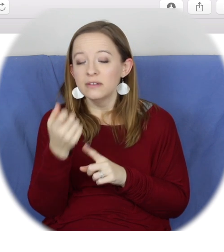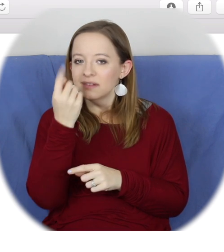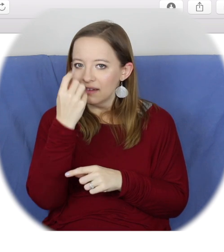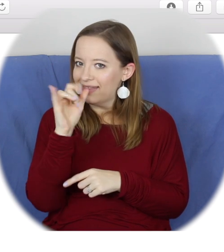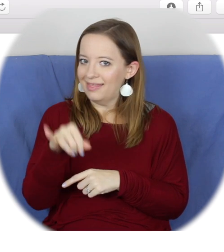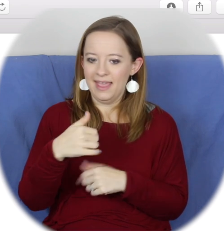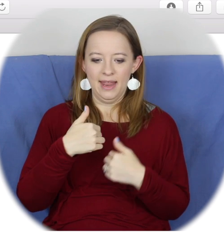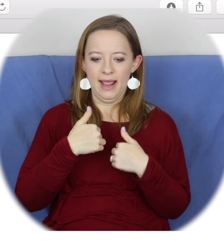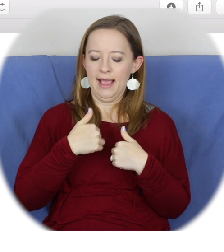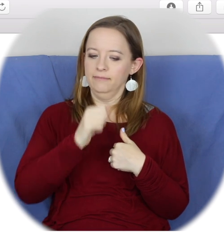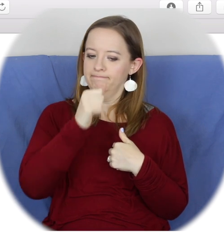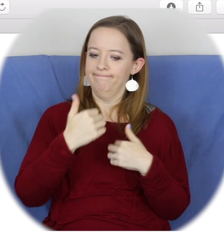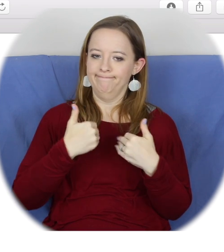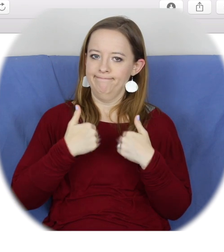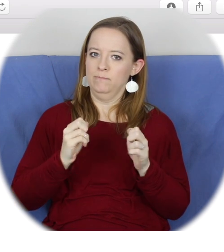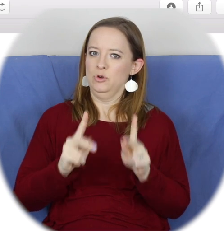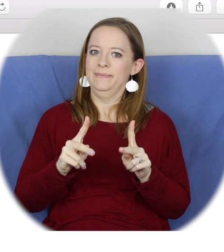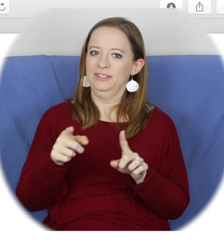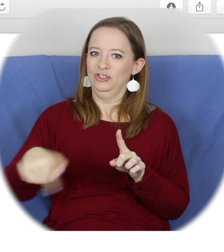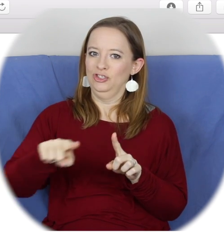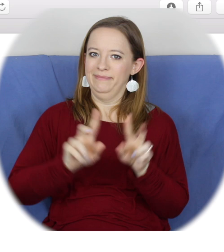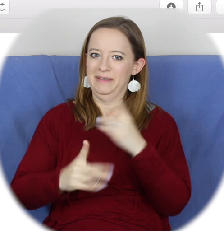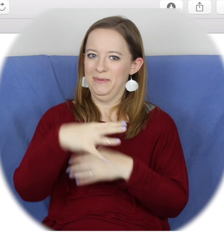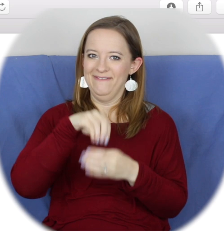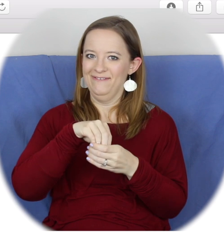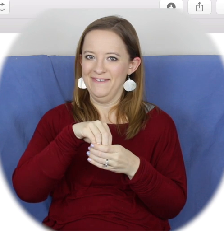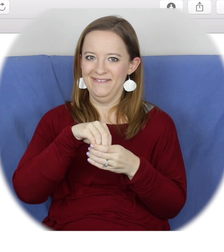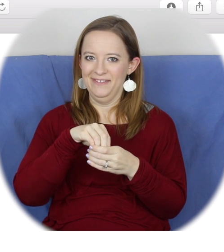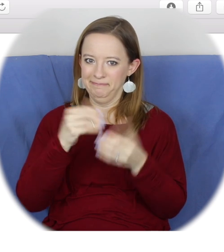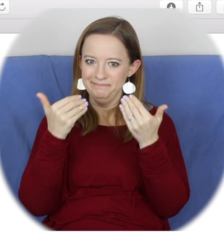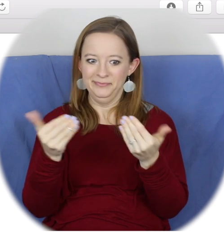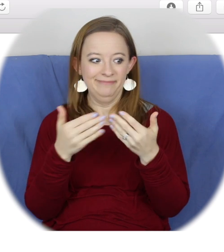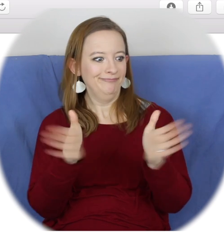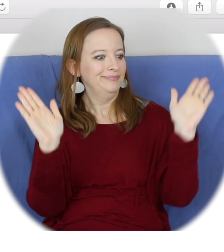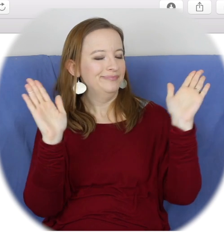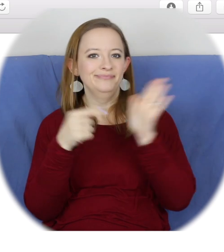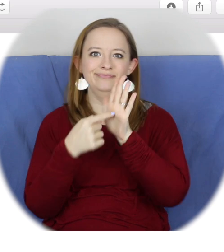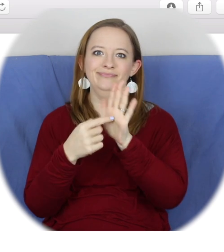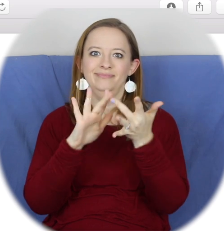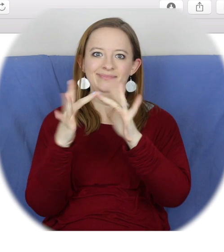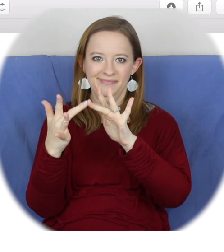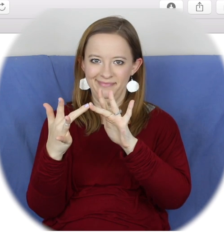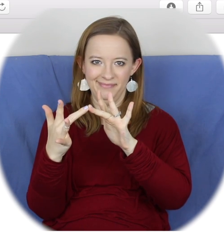That I do not have the permission of the people involved to put out onto the internet.